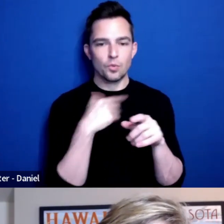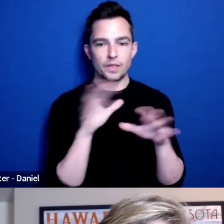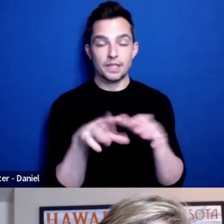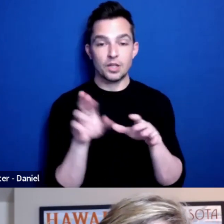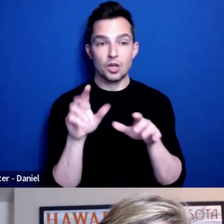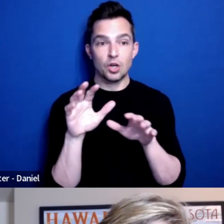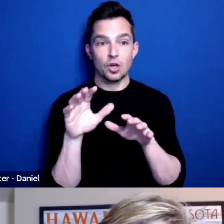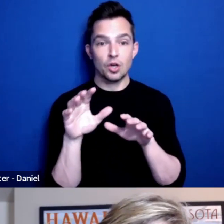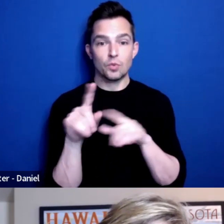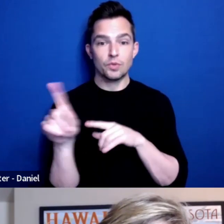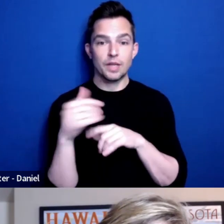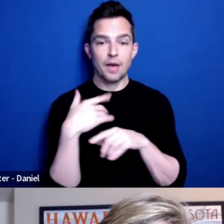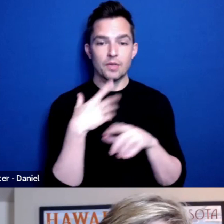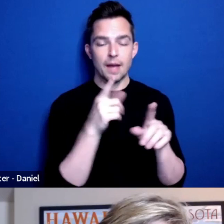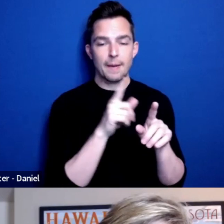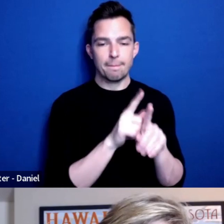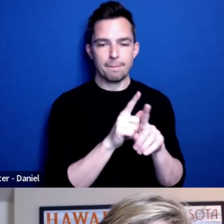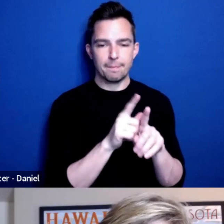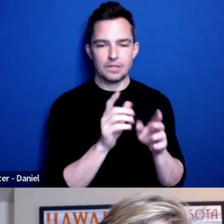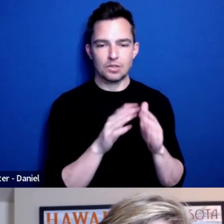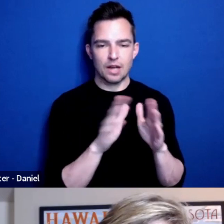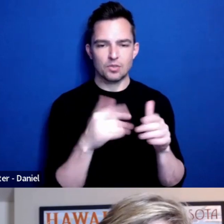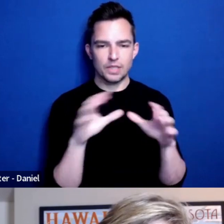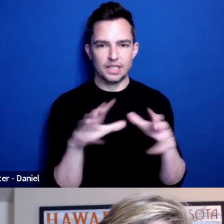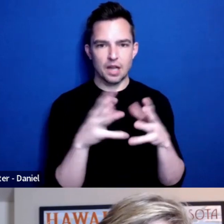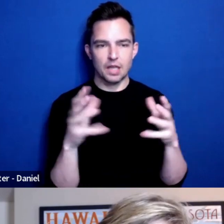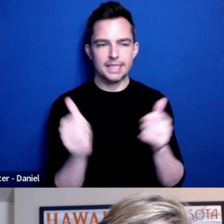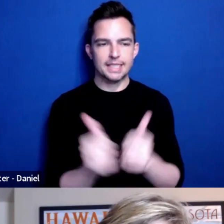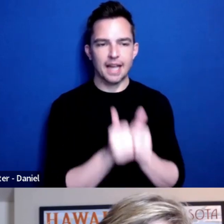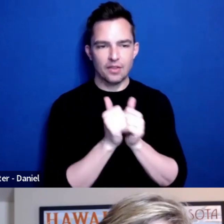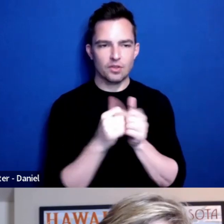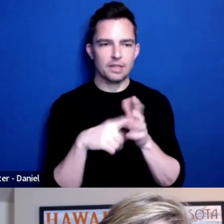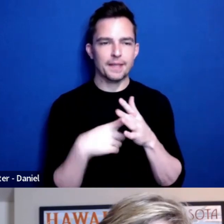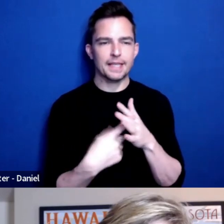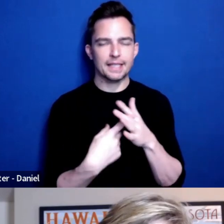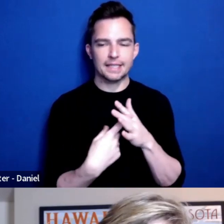mentors house to start. We did, we did a lot together at the very beginning, which got